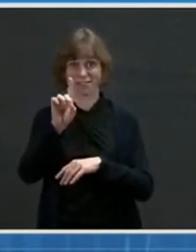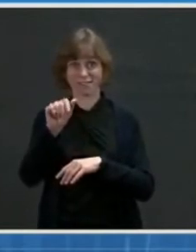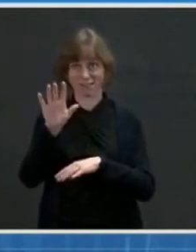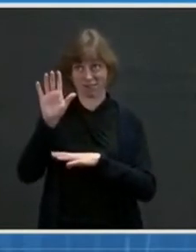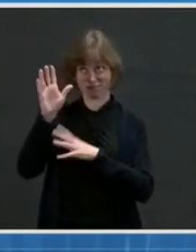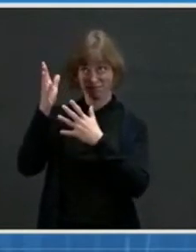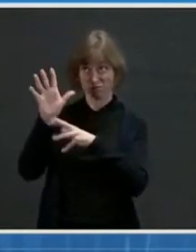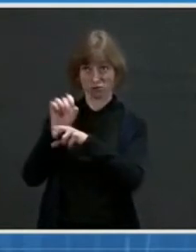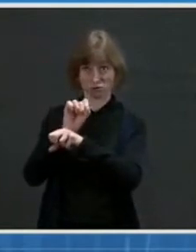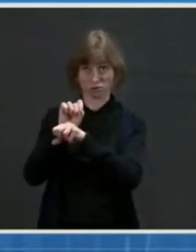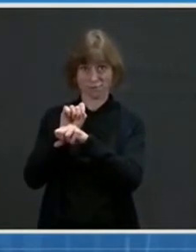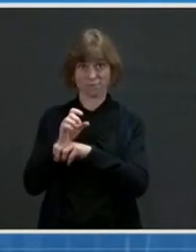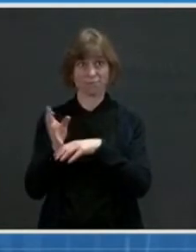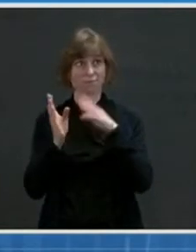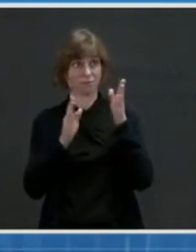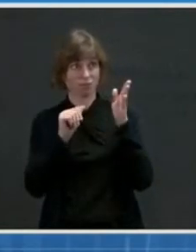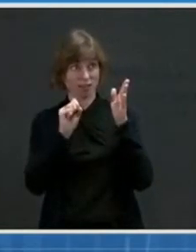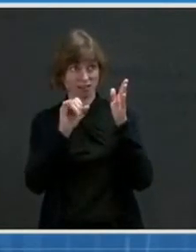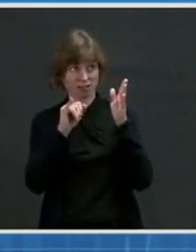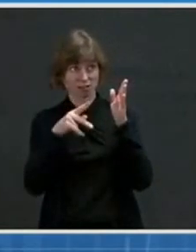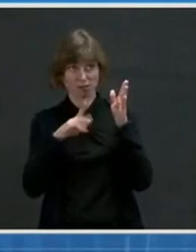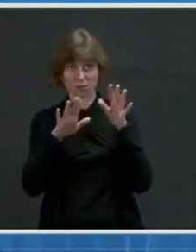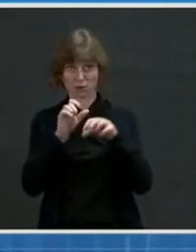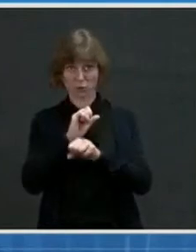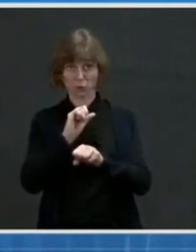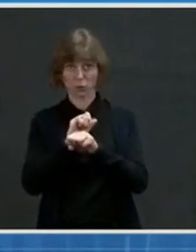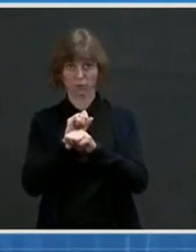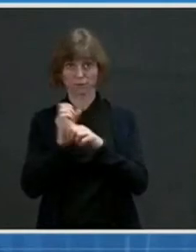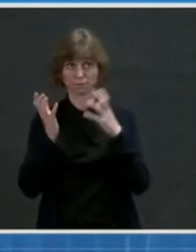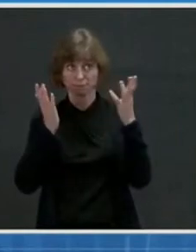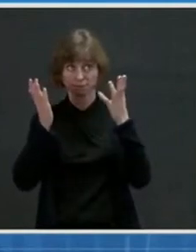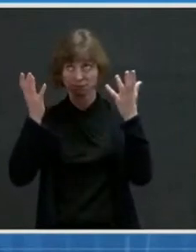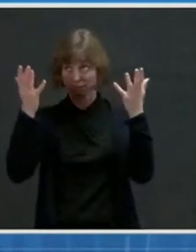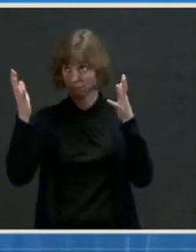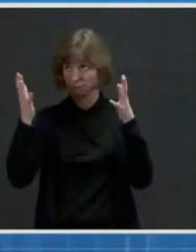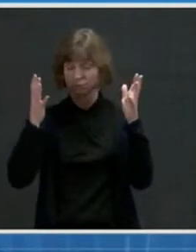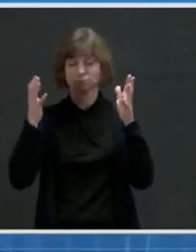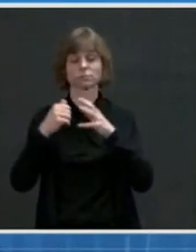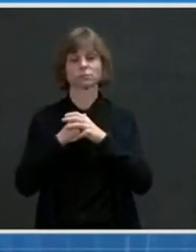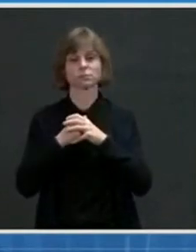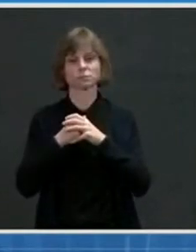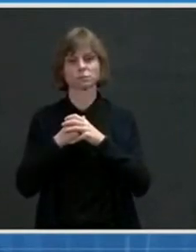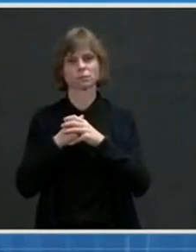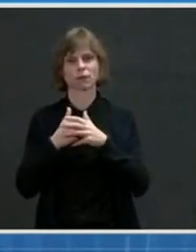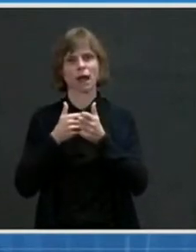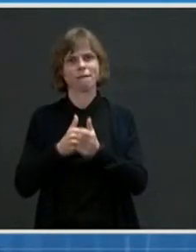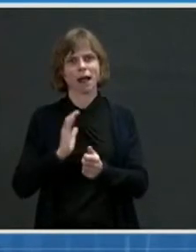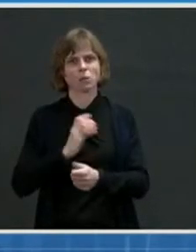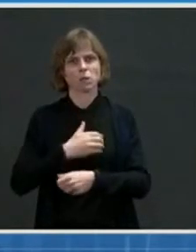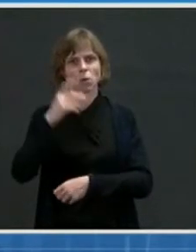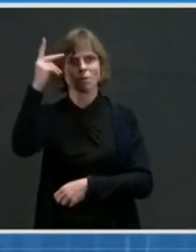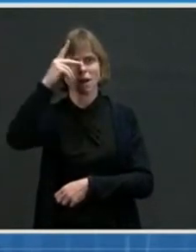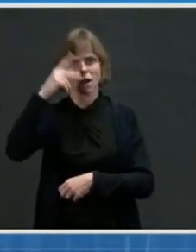ON THAT UNTIL AFTER THE FDA DOES ITS WORK AND THEN AFTER